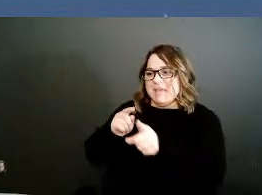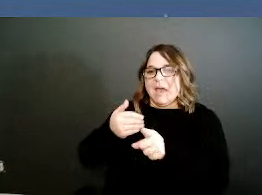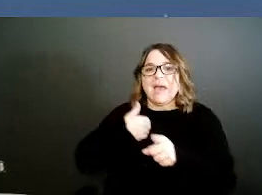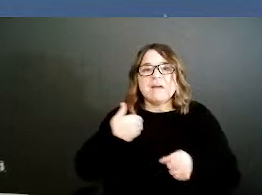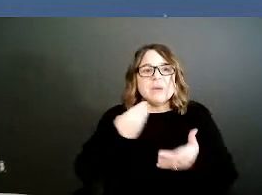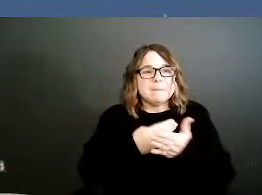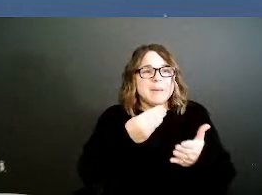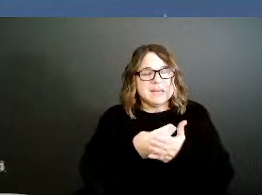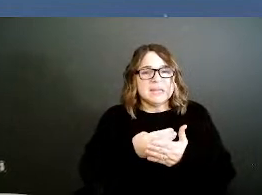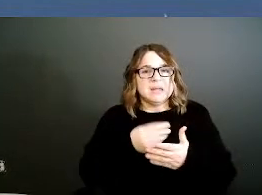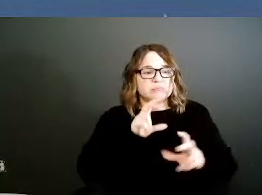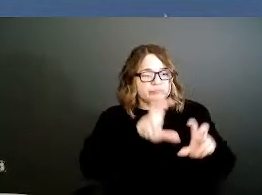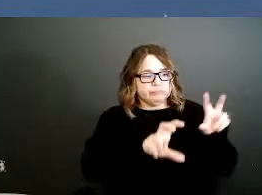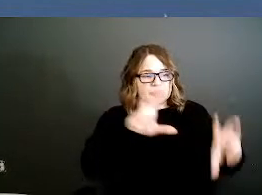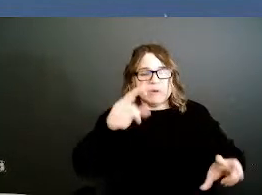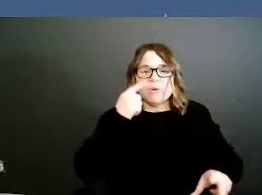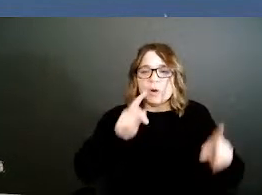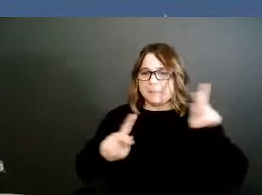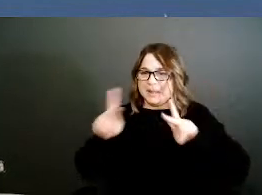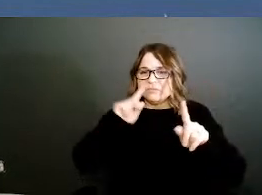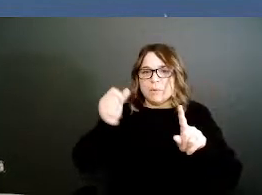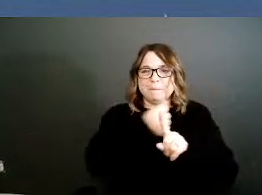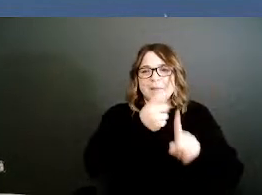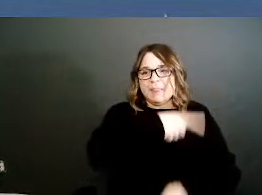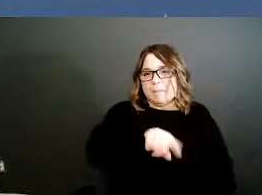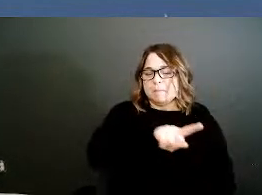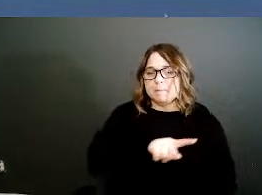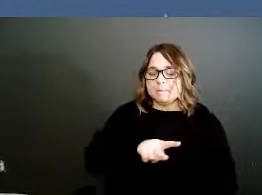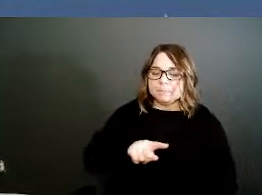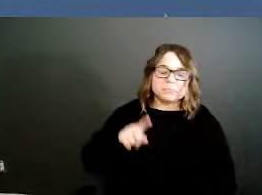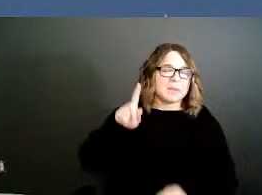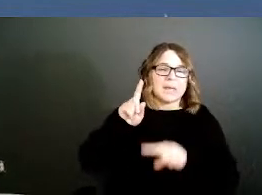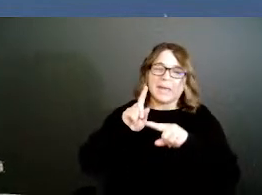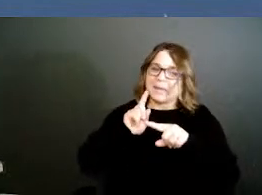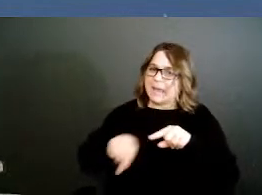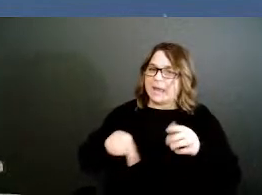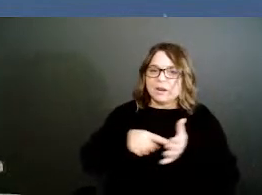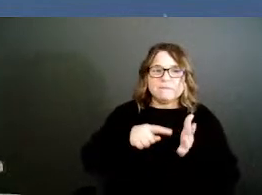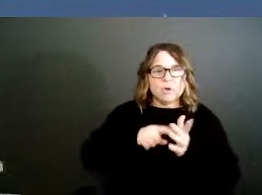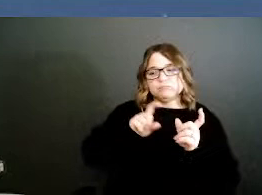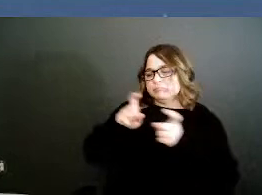DEPARTMENT THAT HAS REPEATEDLY FAILED THE PEOPLE OF MINNEAPOLIS DEMONSTRATED A COMPLETE LACK OF SPECIFIC PLANS FOR CHANGE AND ACCOUNTABILITY.